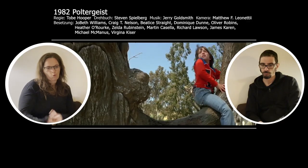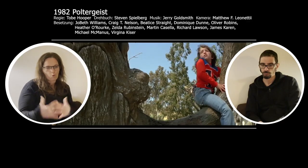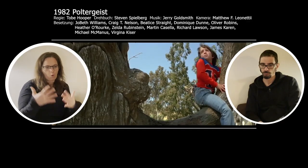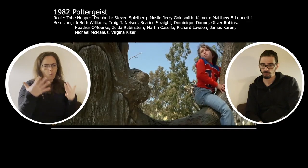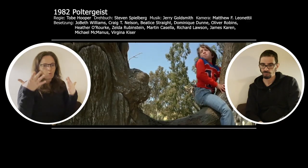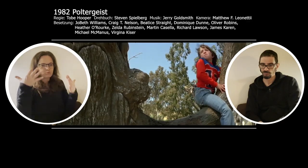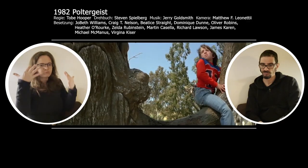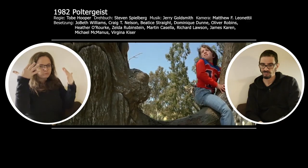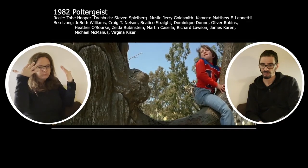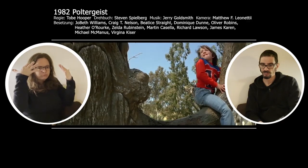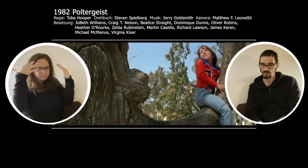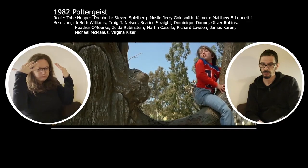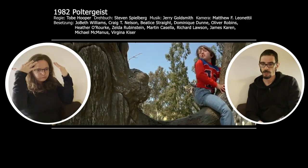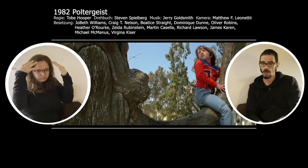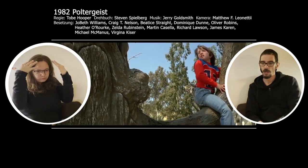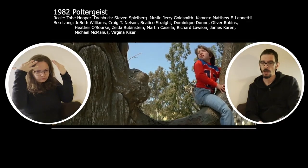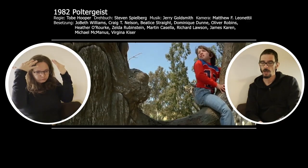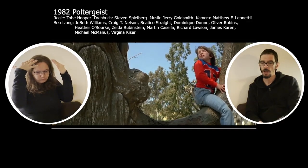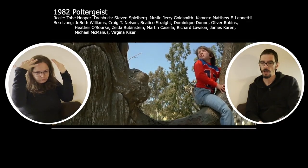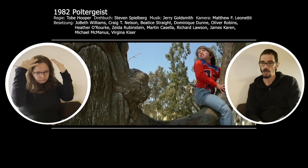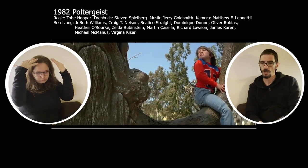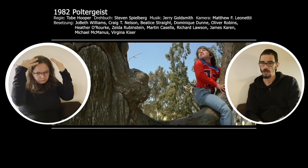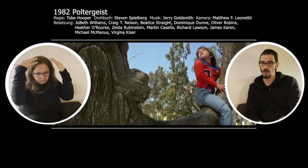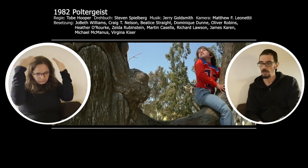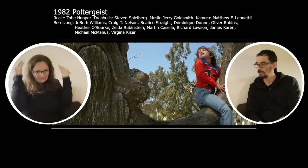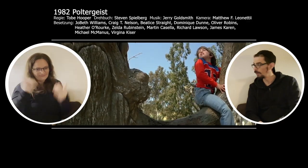The strong wind blows over the boy's head and ruffles his hair.